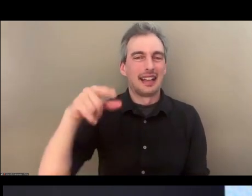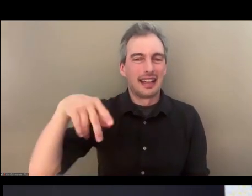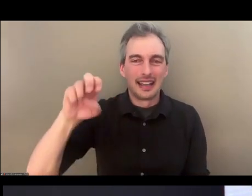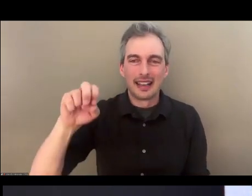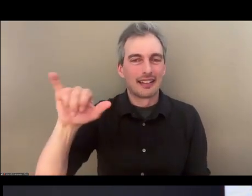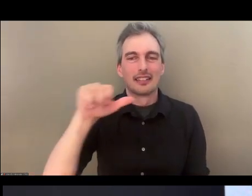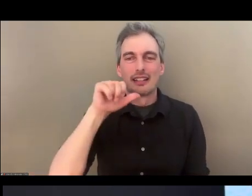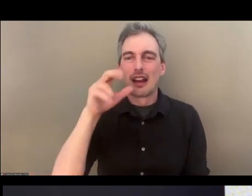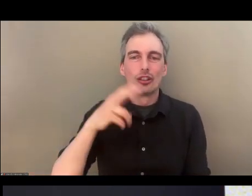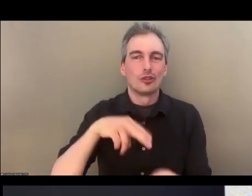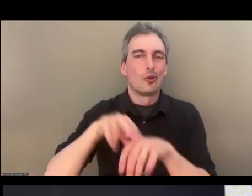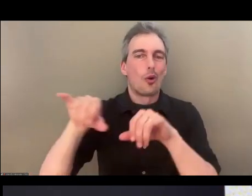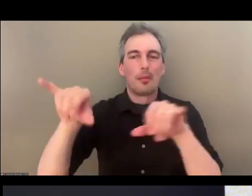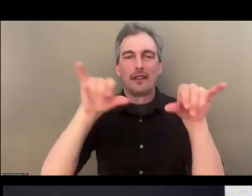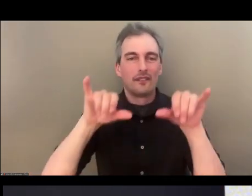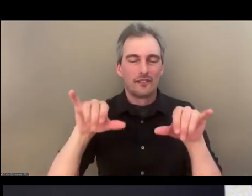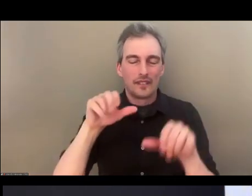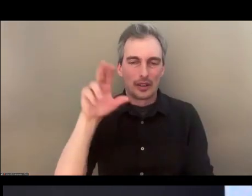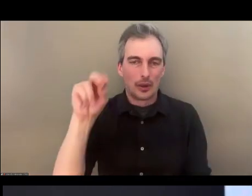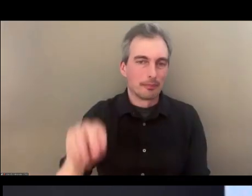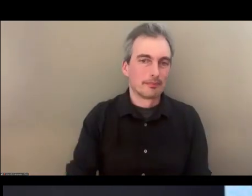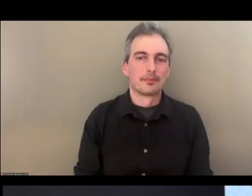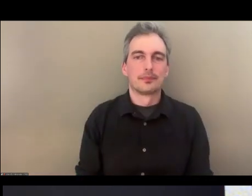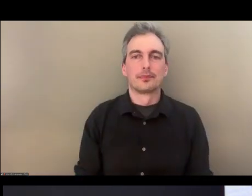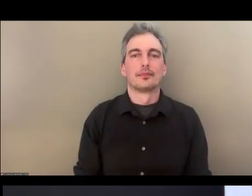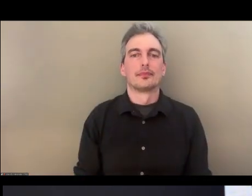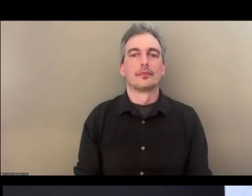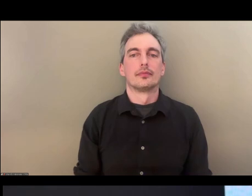So... Why does it matter that I did that?